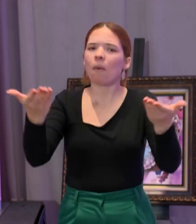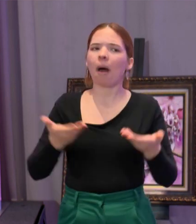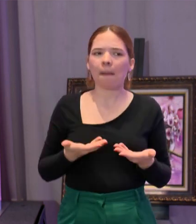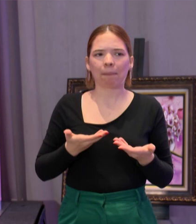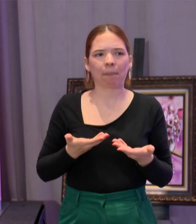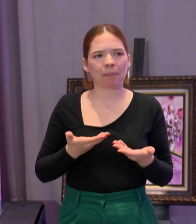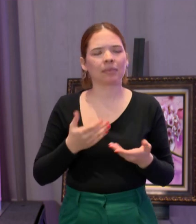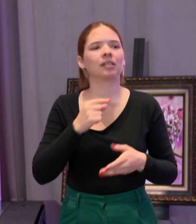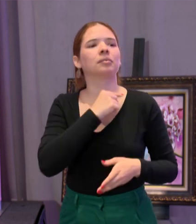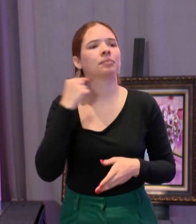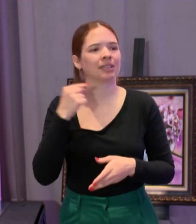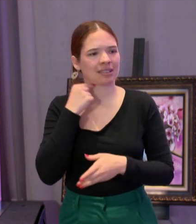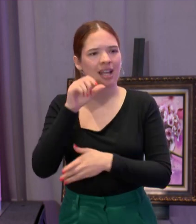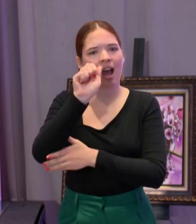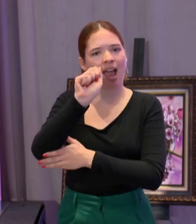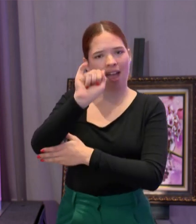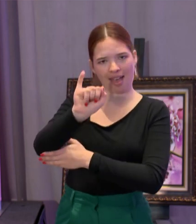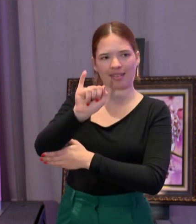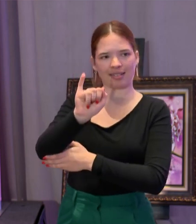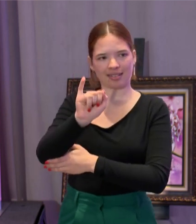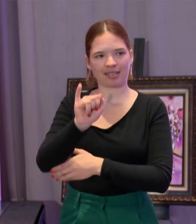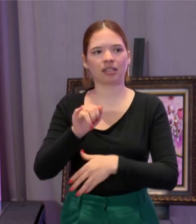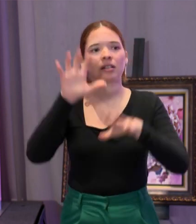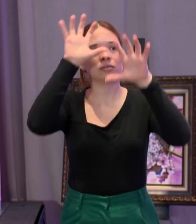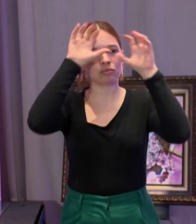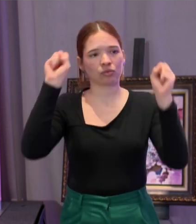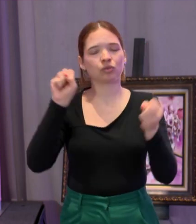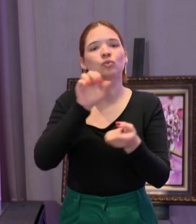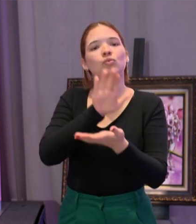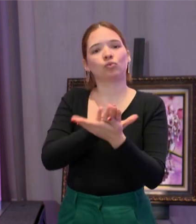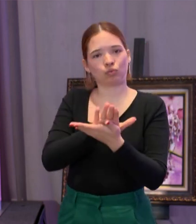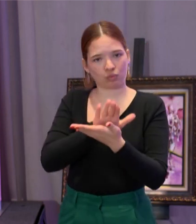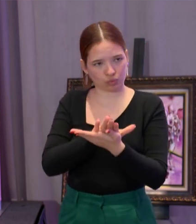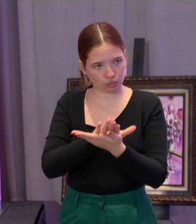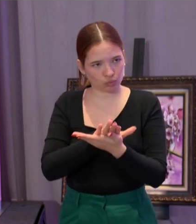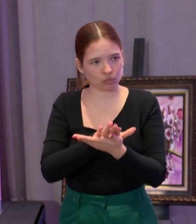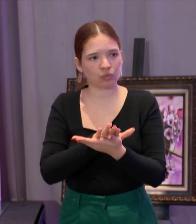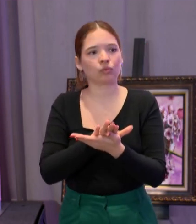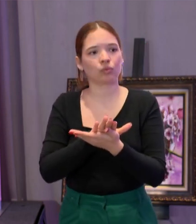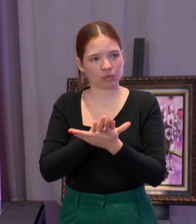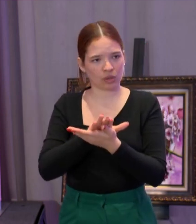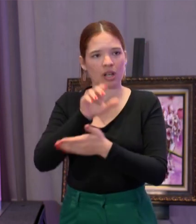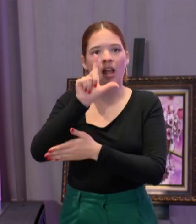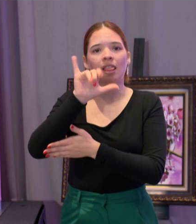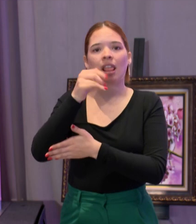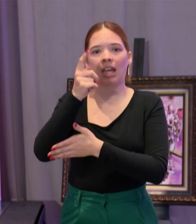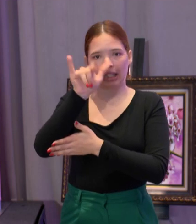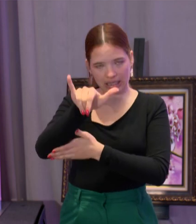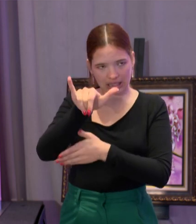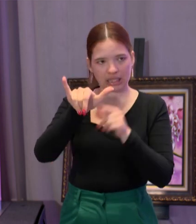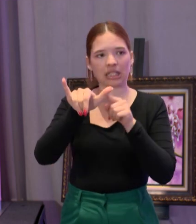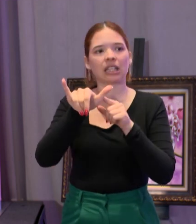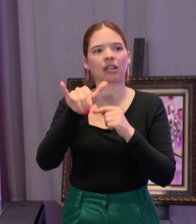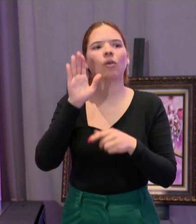MINISTER AI, SUPERINTENDENT REINBOLD, ANGIE GATES, RACHAEL LIGHTLY, SOME OF OUR SPEAKERS THAT ARE COMING UP TODAY TO TELL